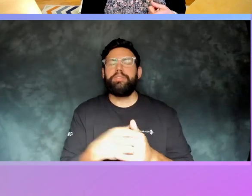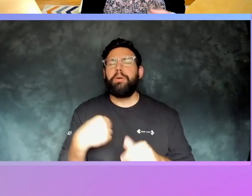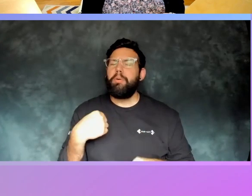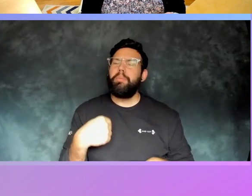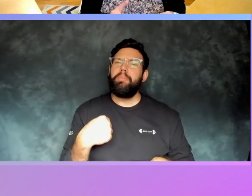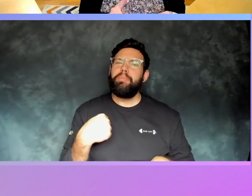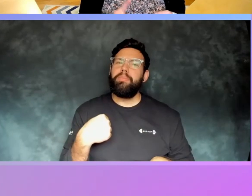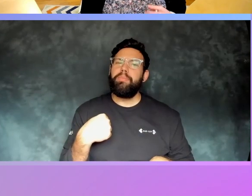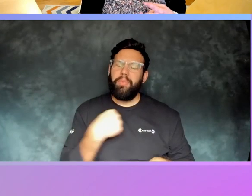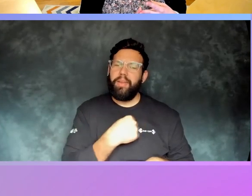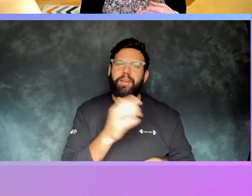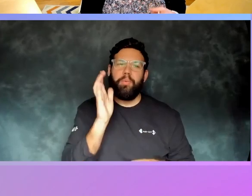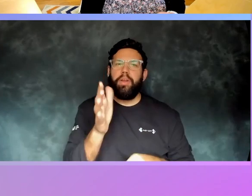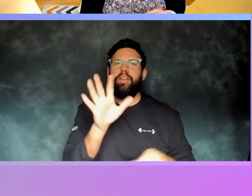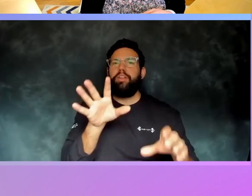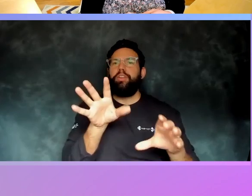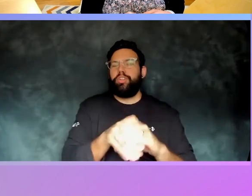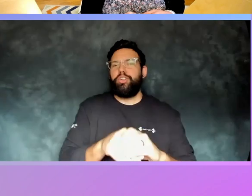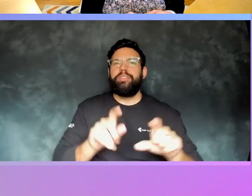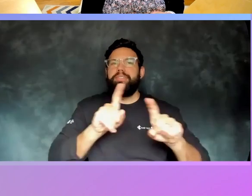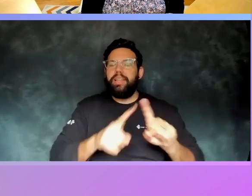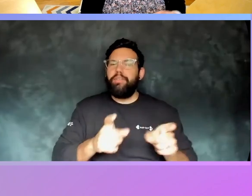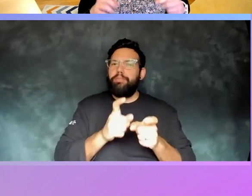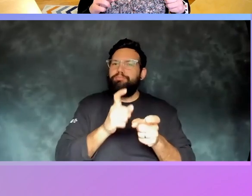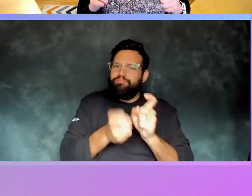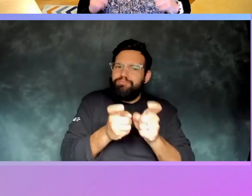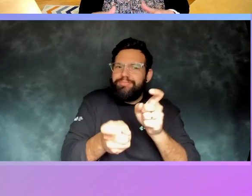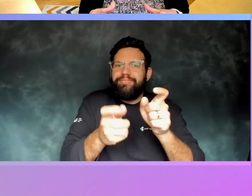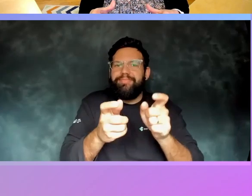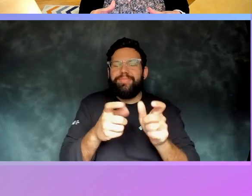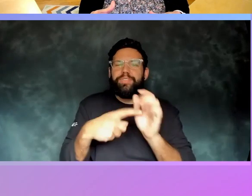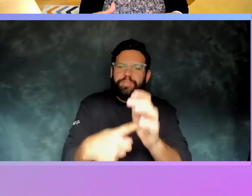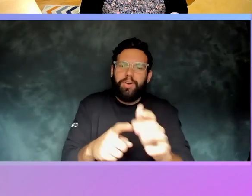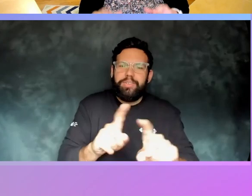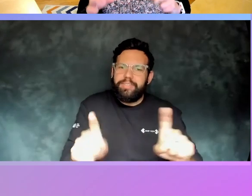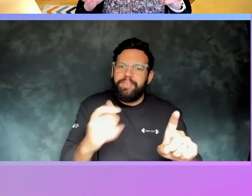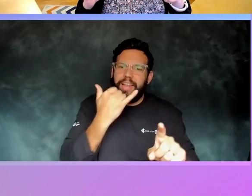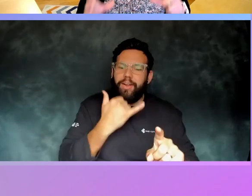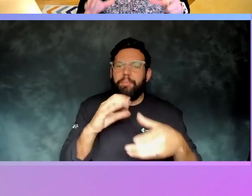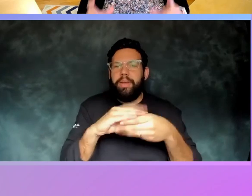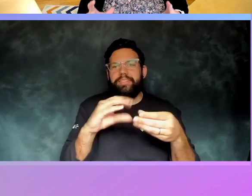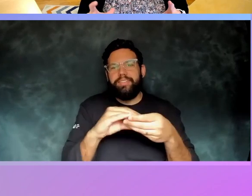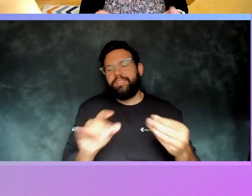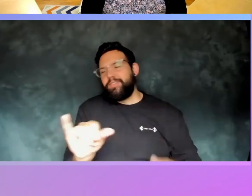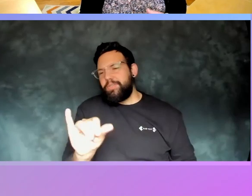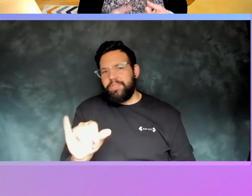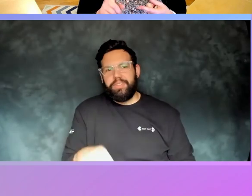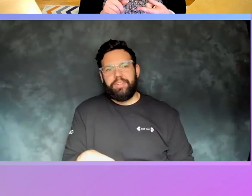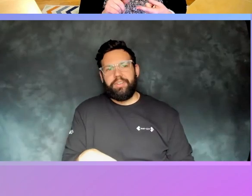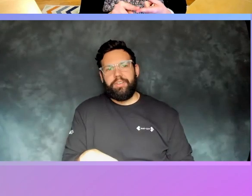properly labeled, then this percentage goes really high. Or getting into the 70s or 80s, depending on what